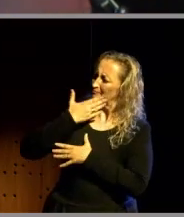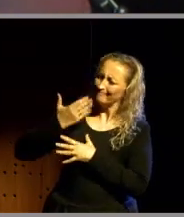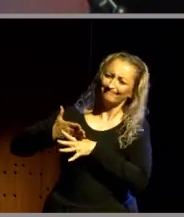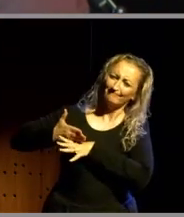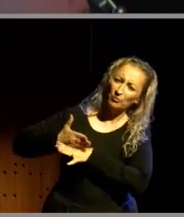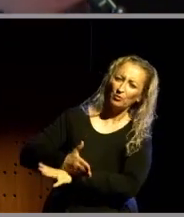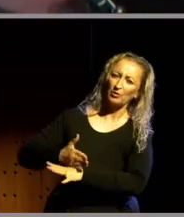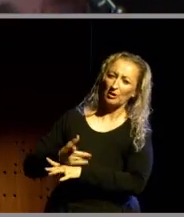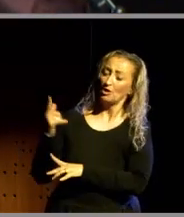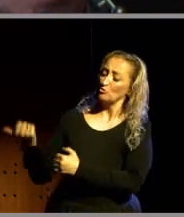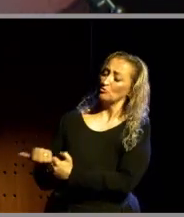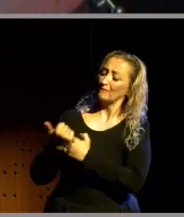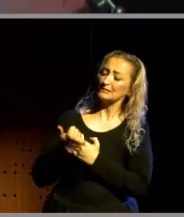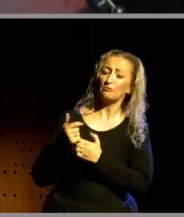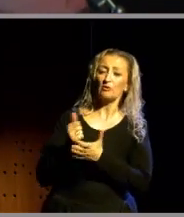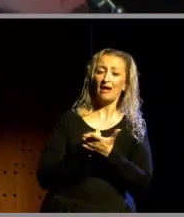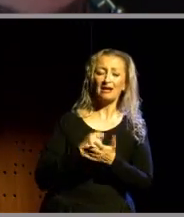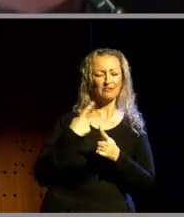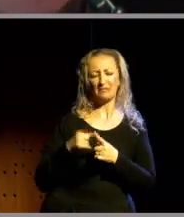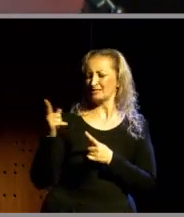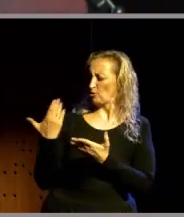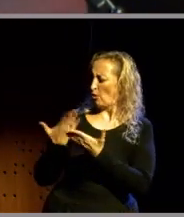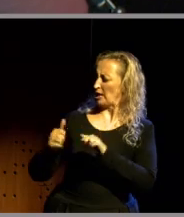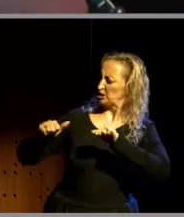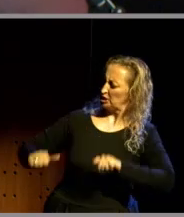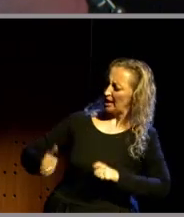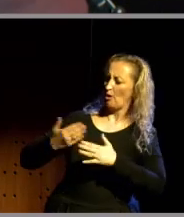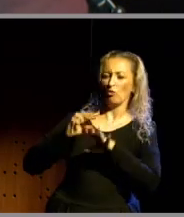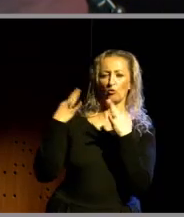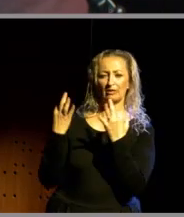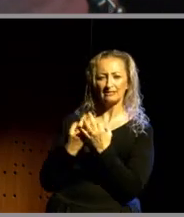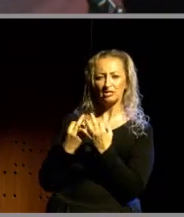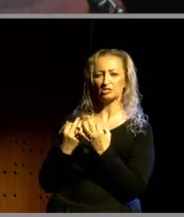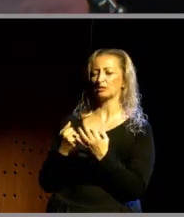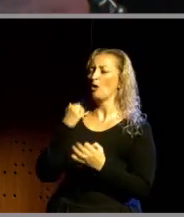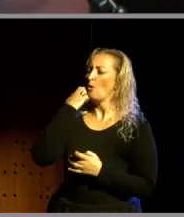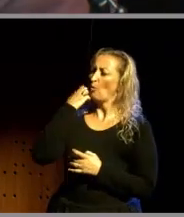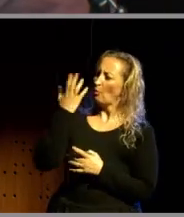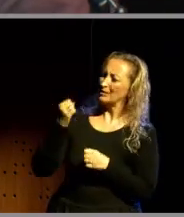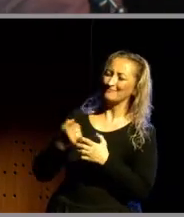Yes, on this panel but also chairing organisations, being parts of boards, always making sure that something's possible